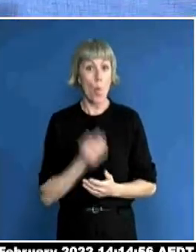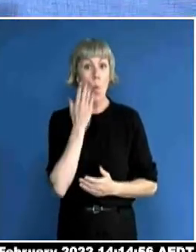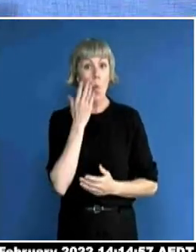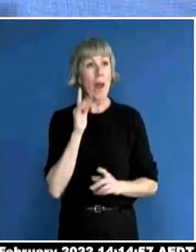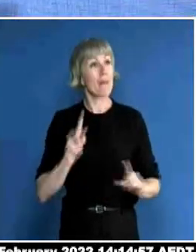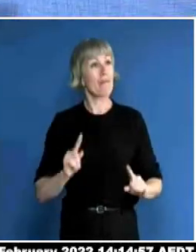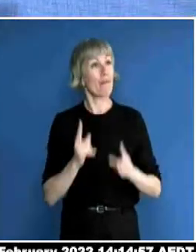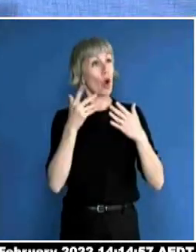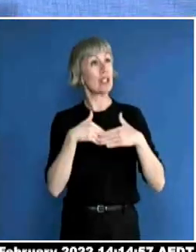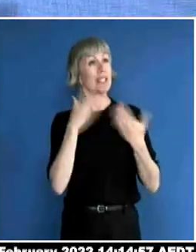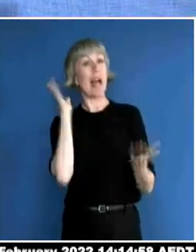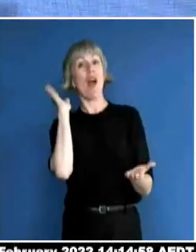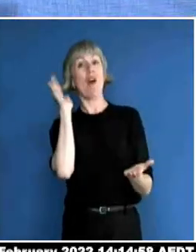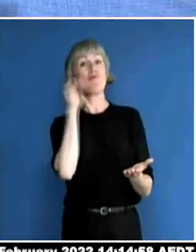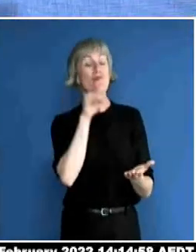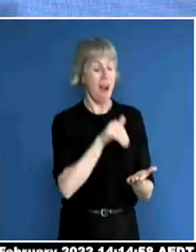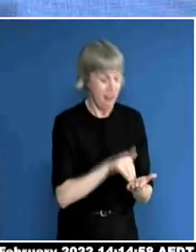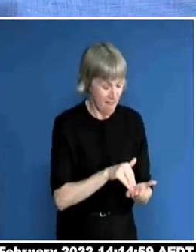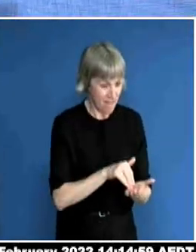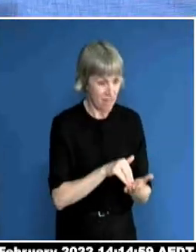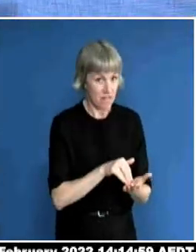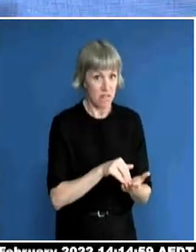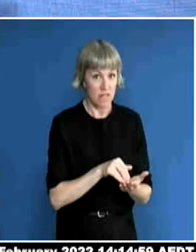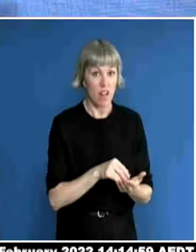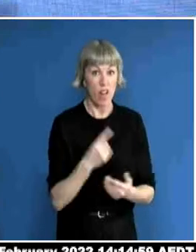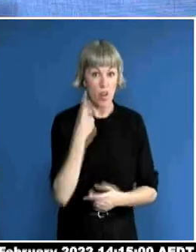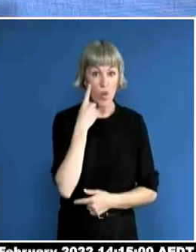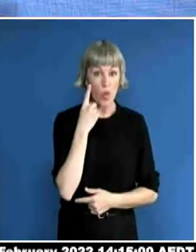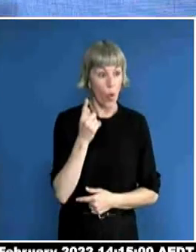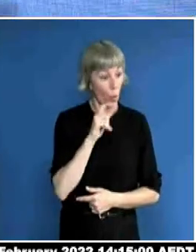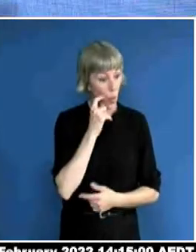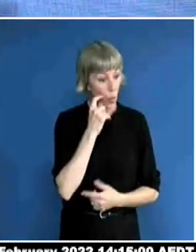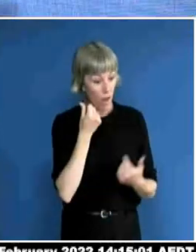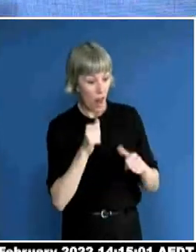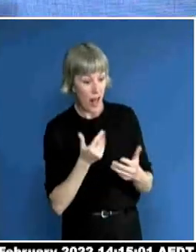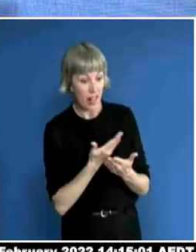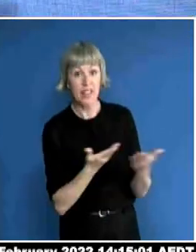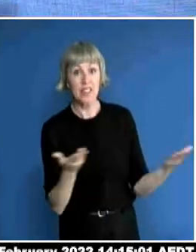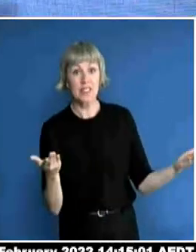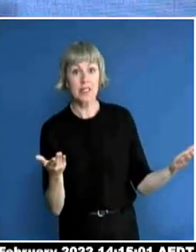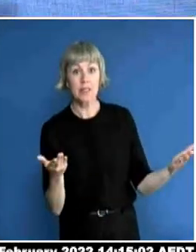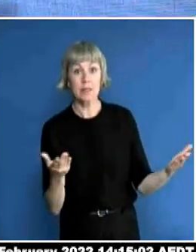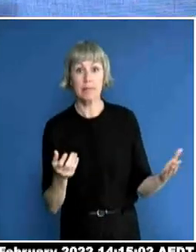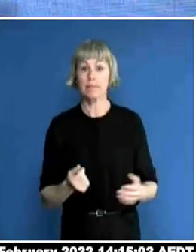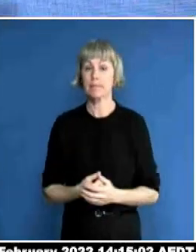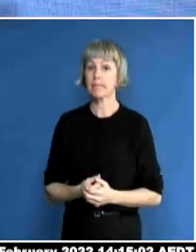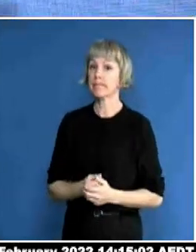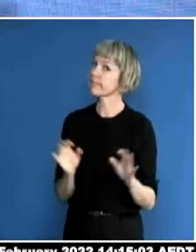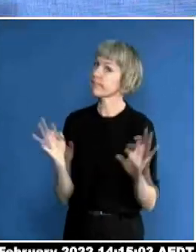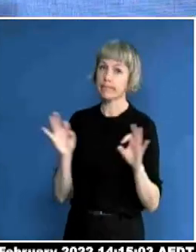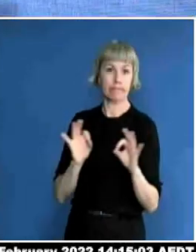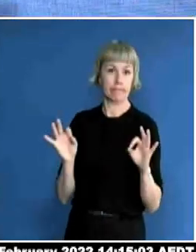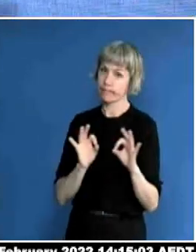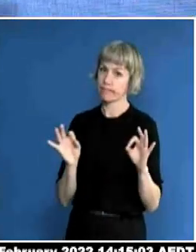No. MS EASTMAN: All right.